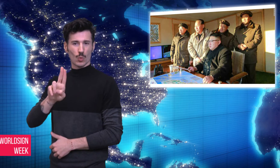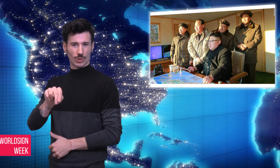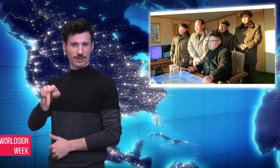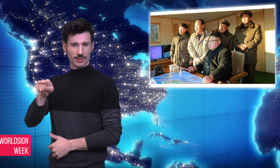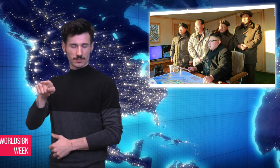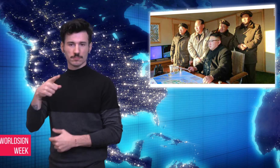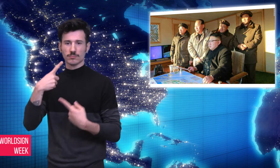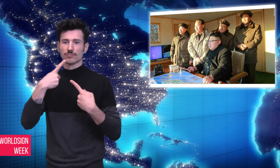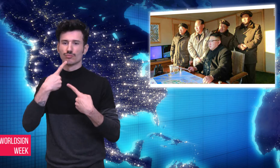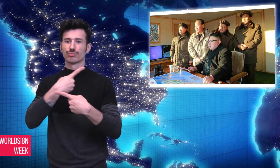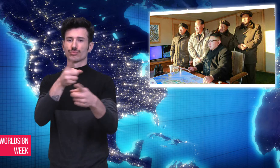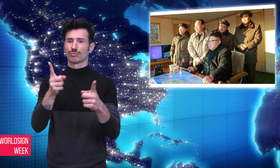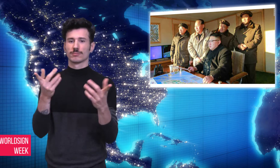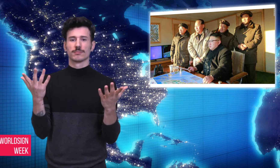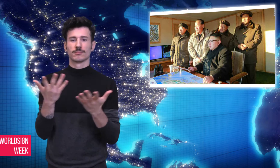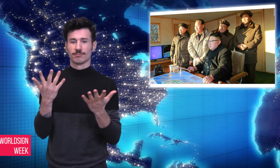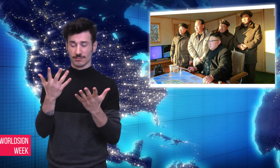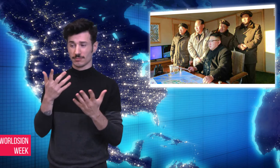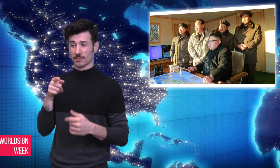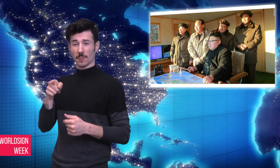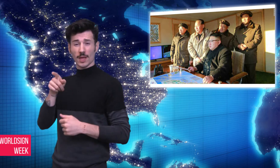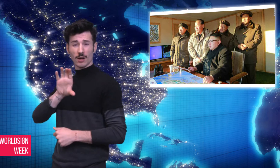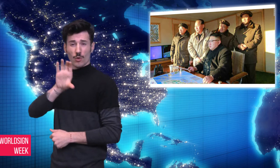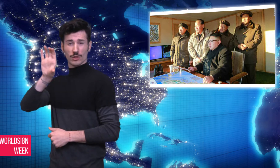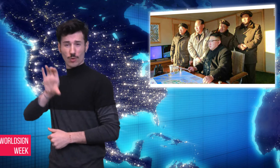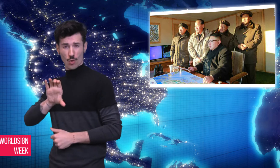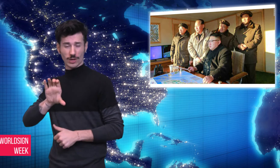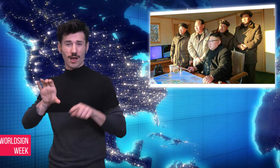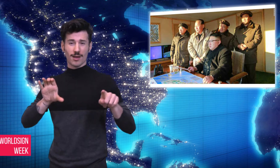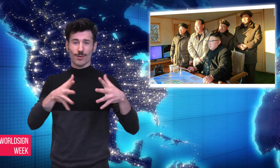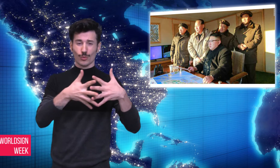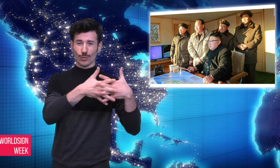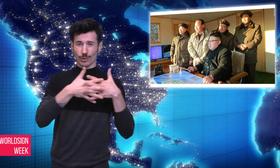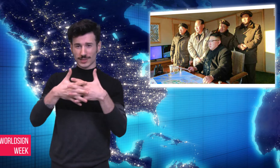[Alessio]: North Korea leader Kim Jong Un has